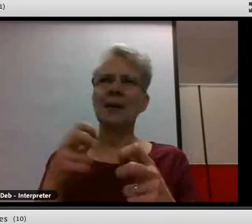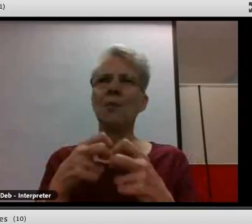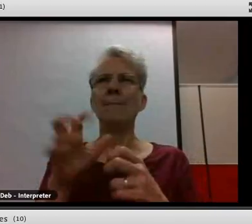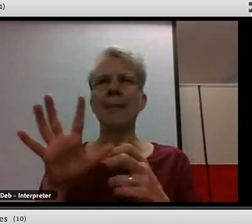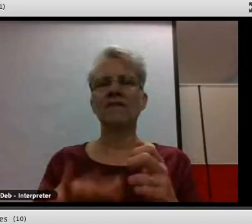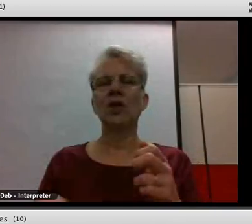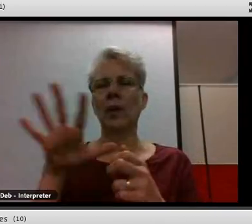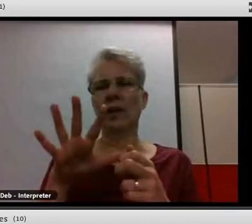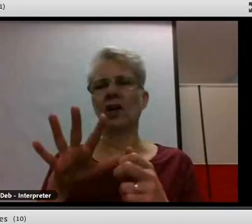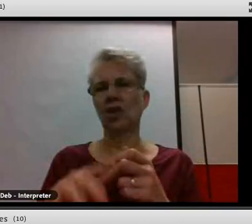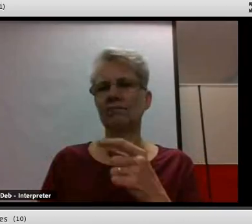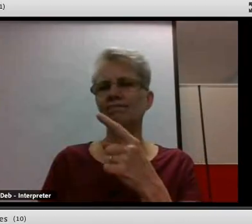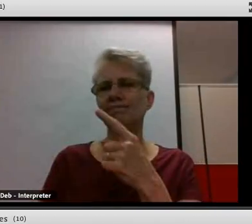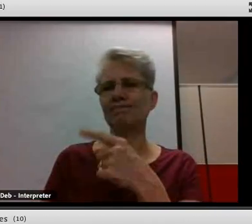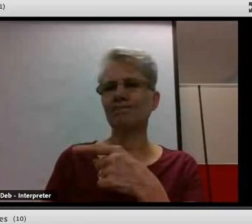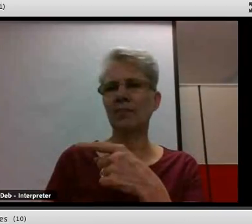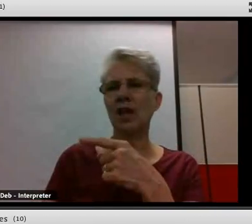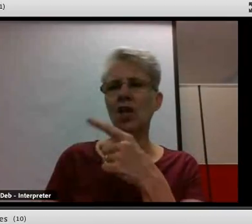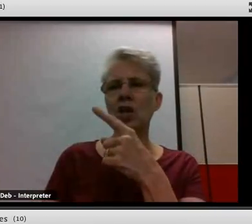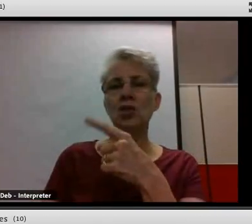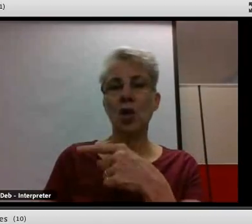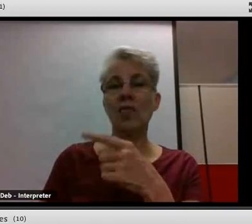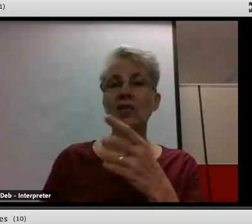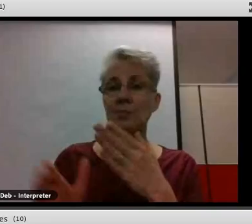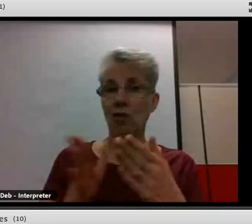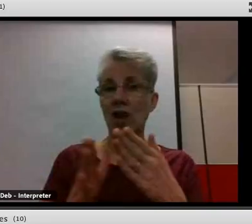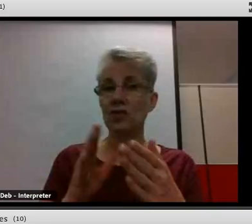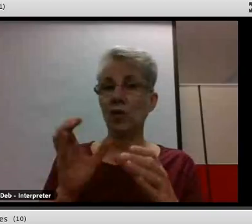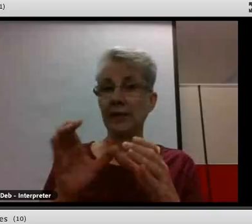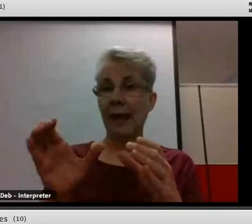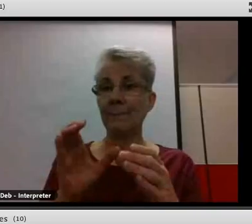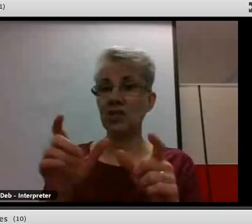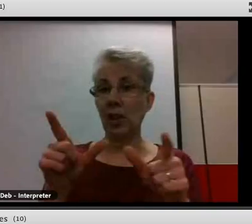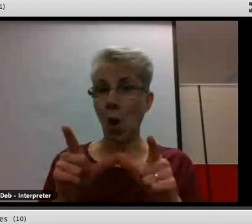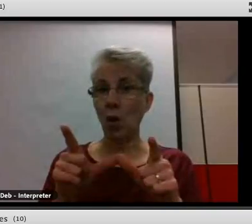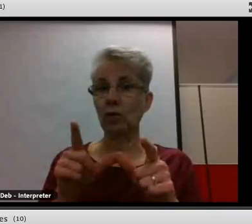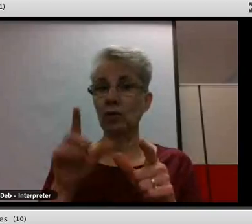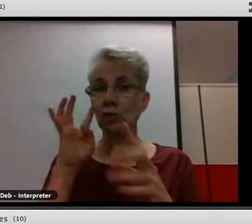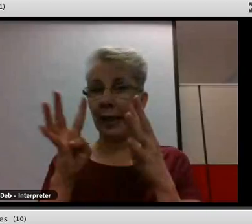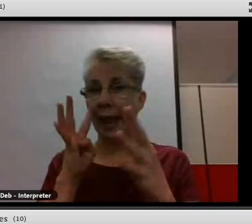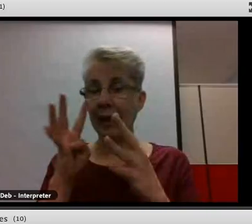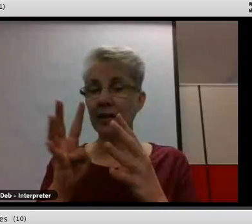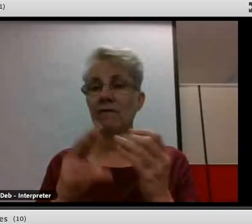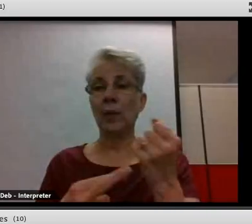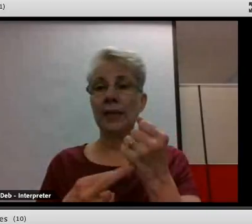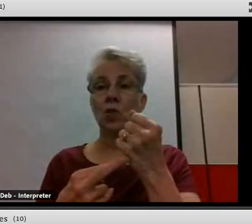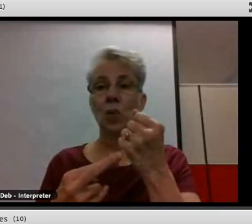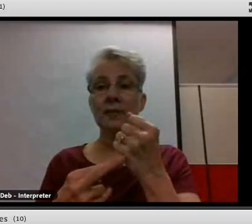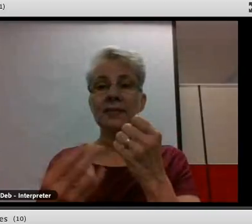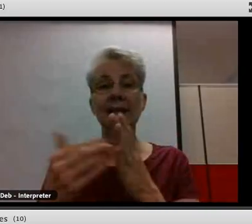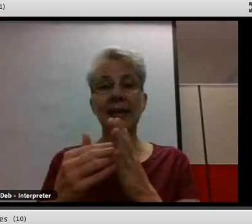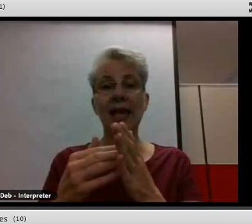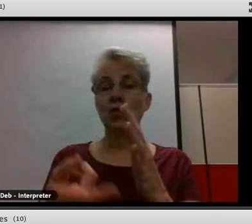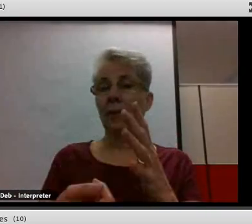Of course, on our phone, on our iPads, we've got voiceover, which is fantastic, and that's a huge help.